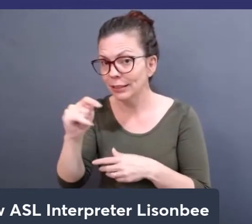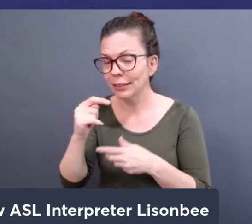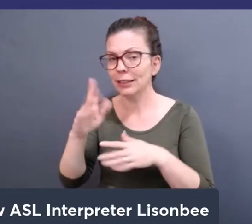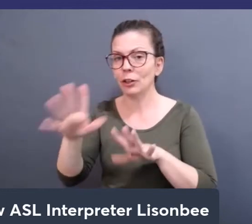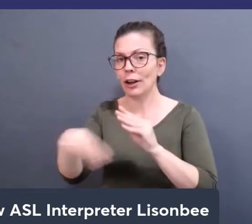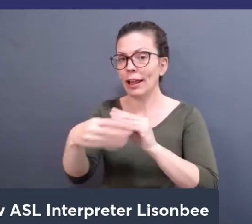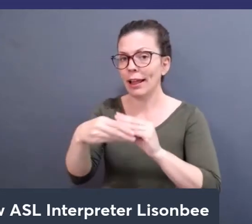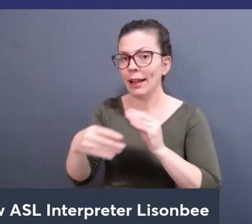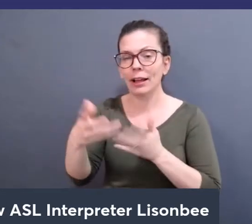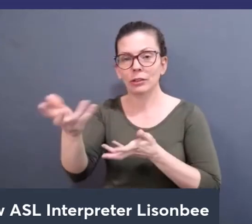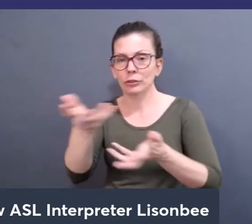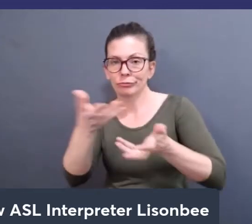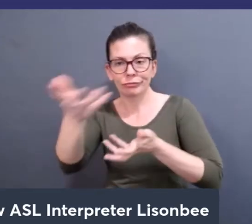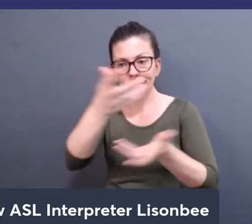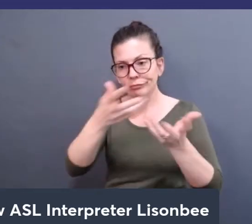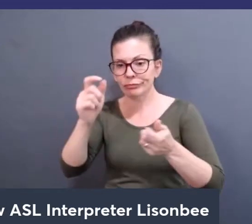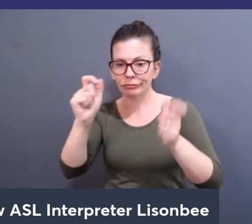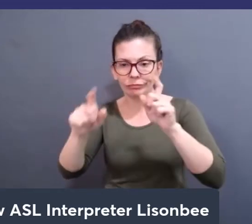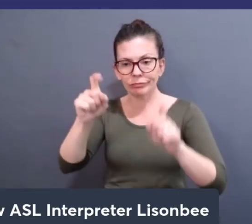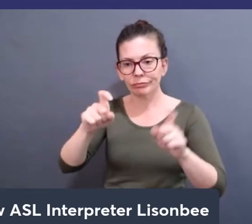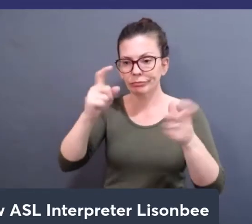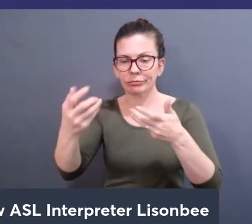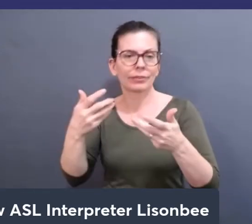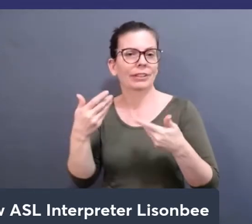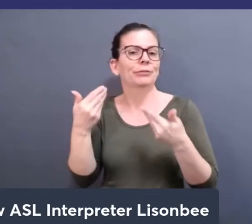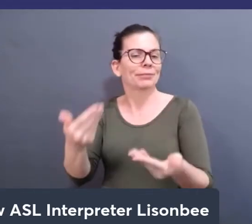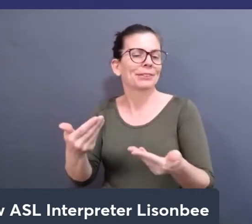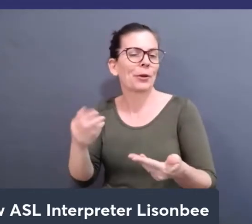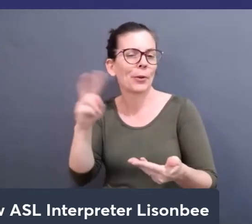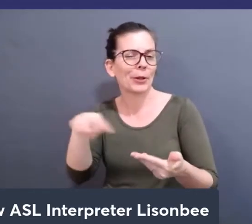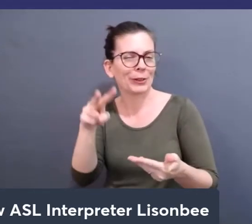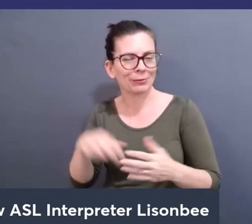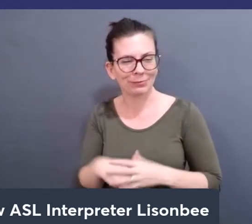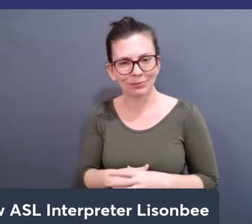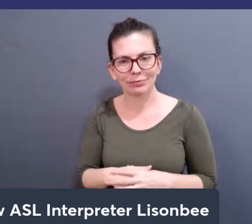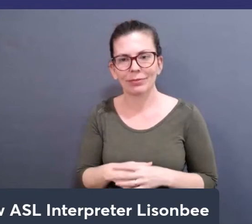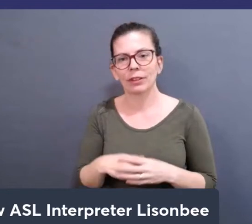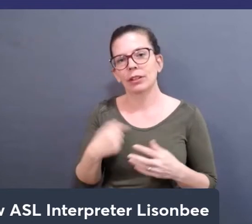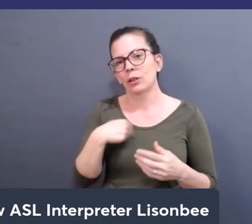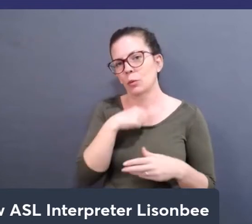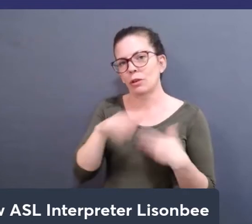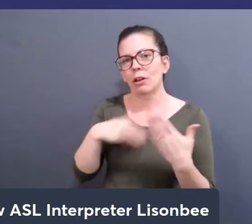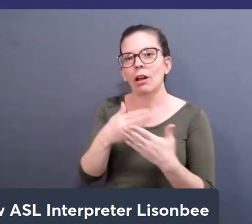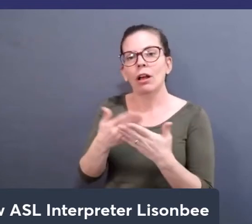start, just take a look at it. We all want GameKit to get better, don't we?